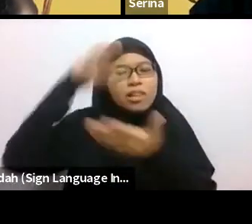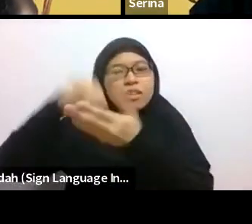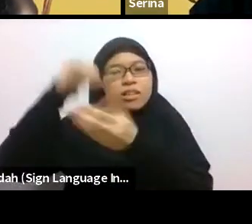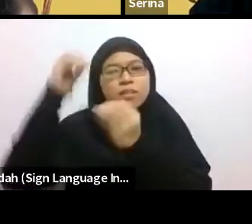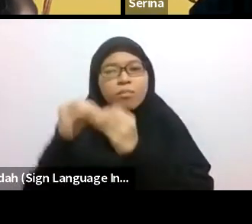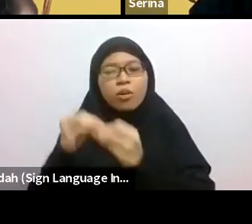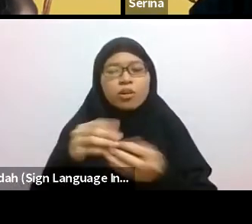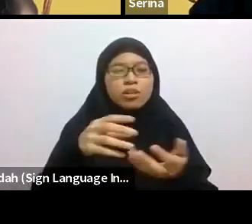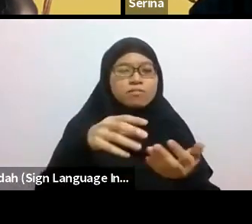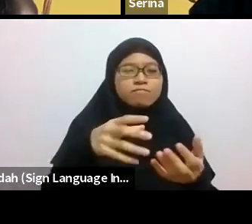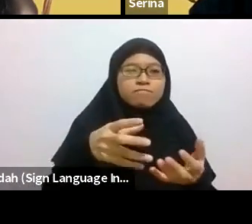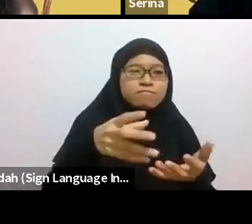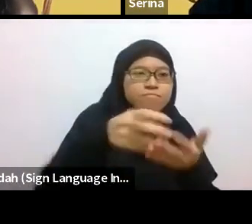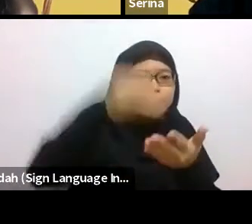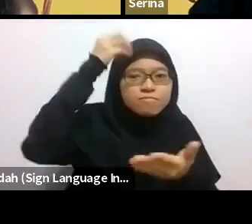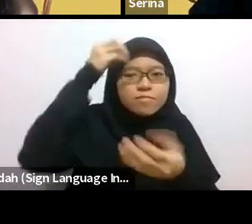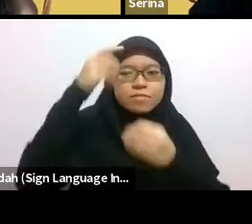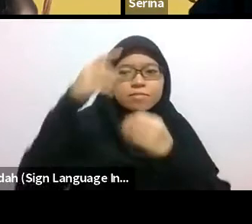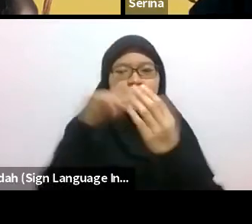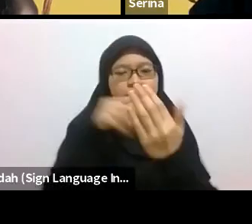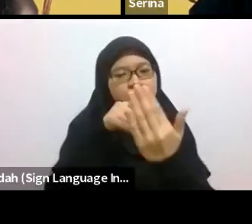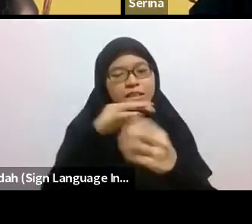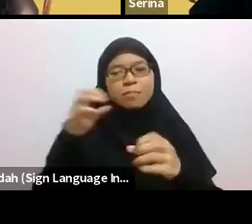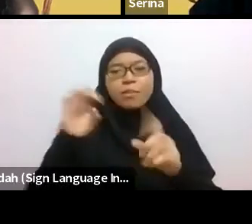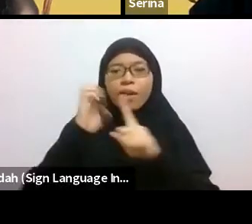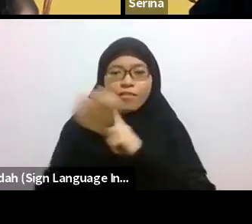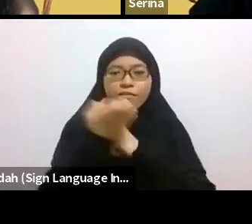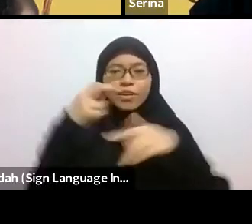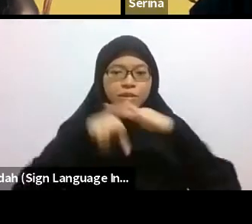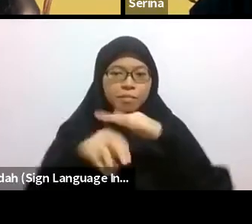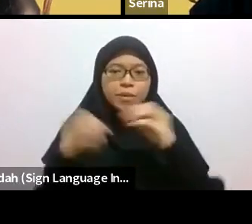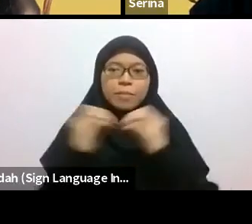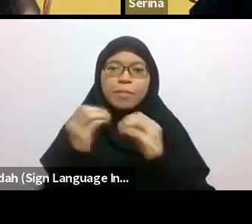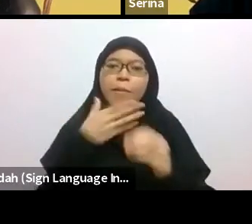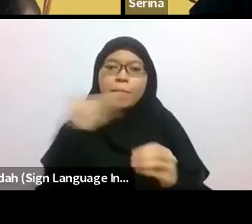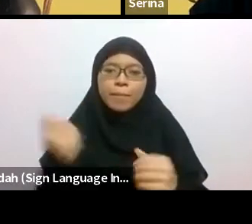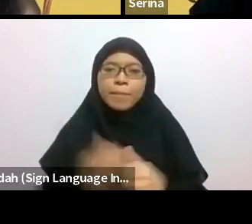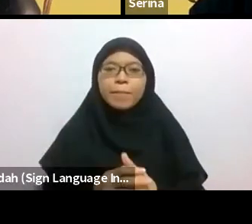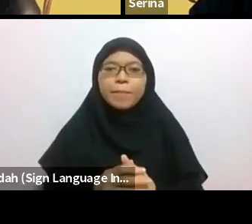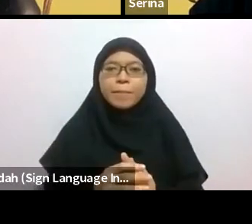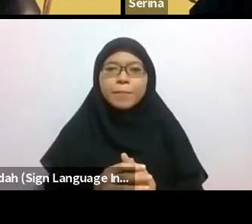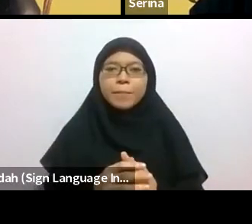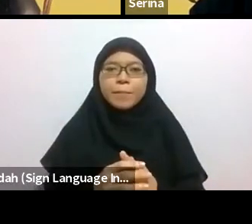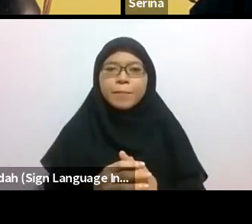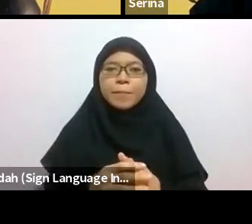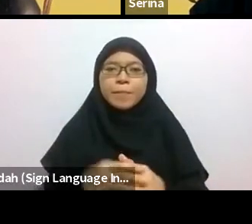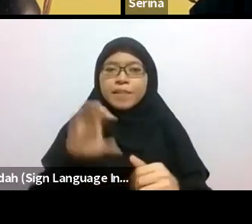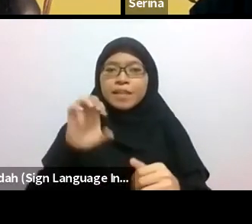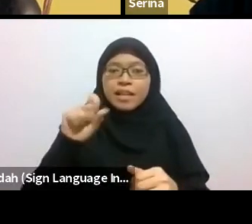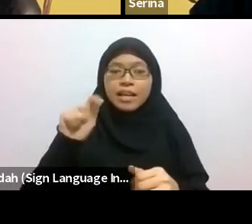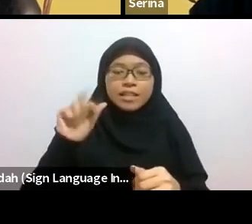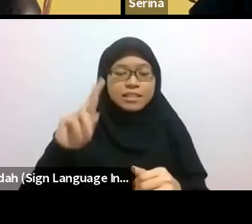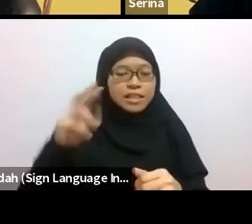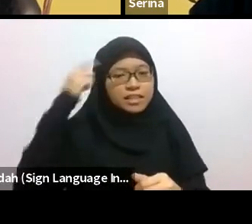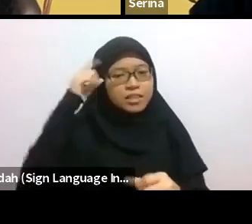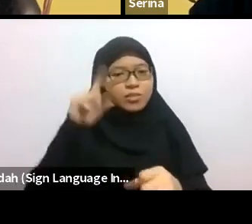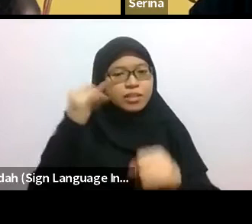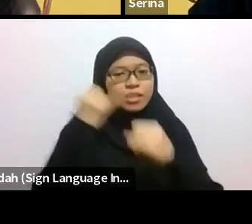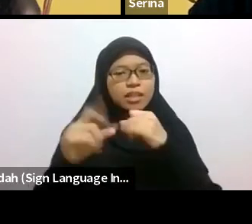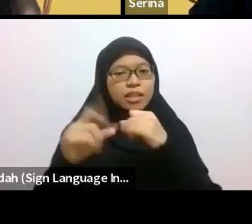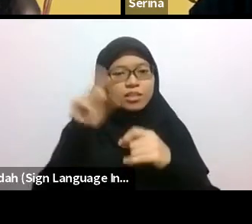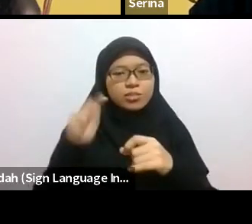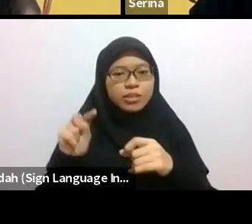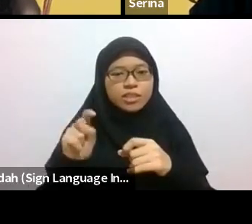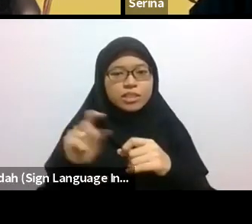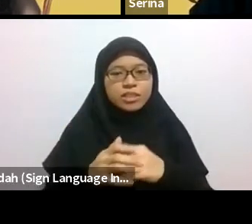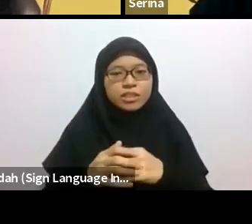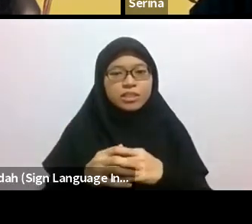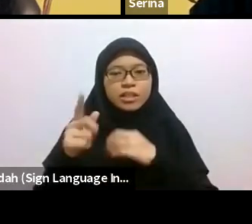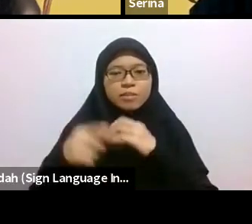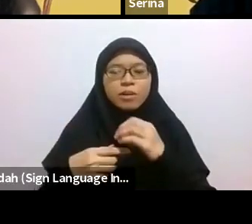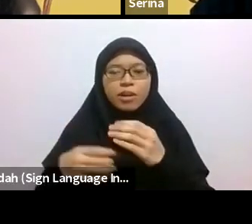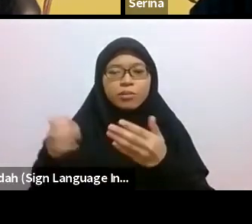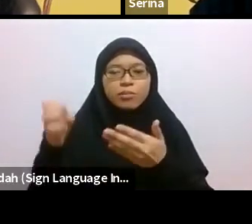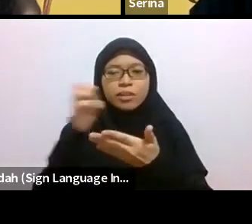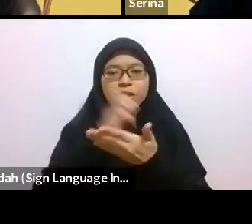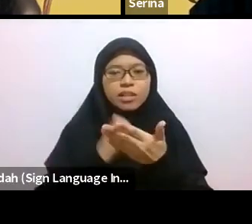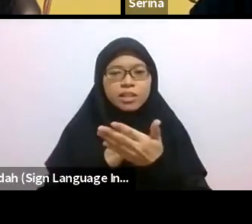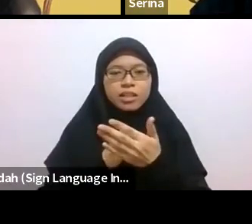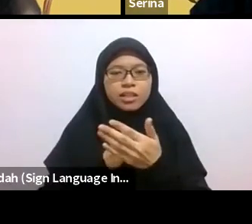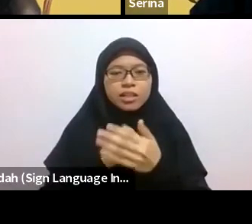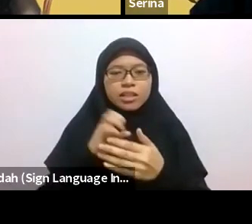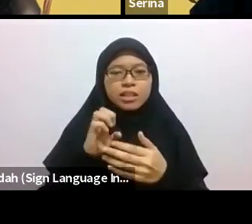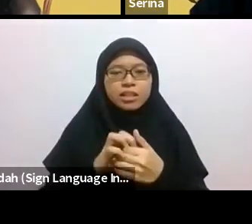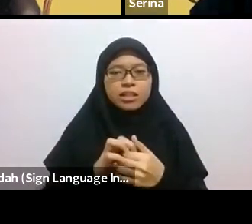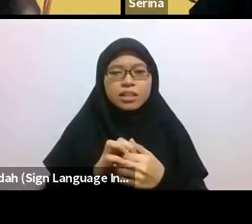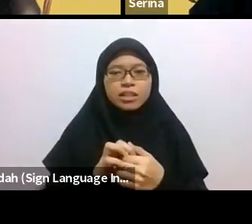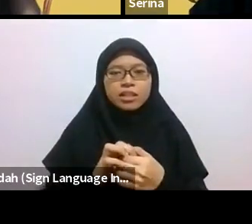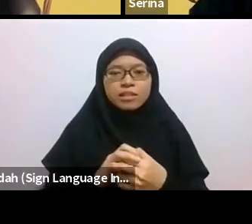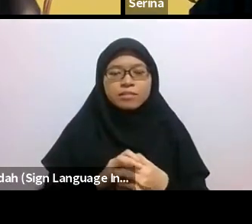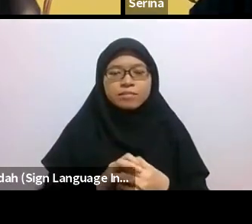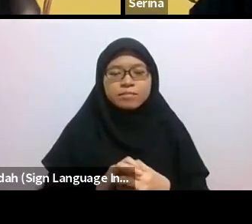Esther, I think there’s one last question that has to do with our editing. So I thought maybe we could take that.